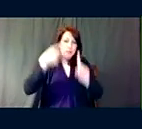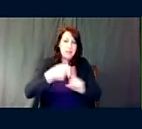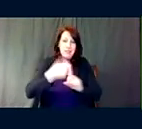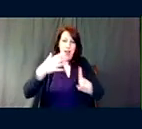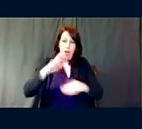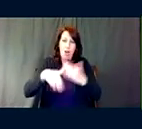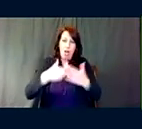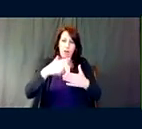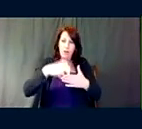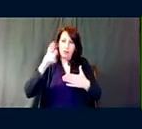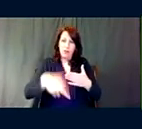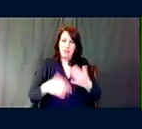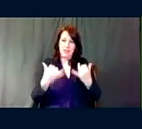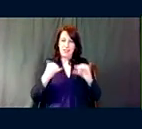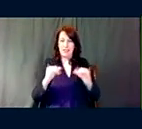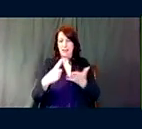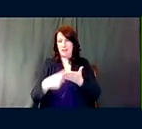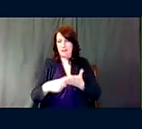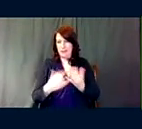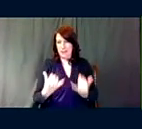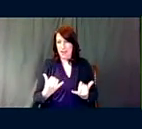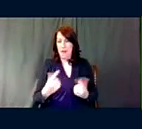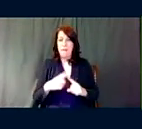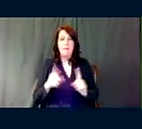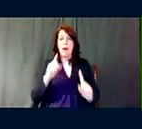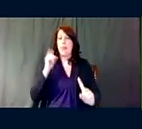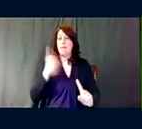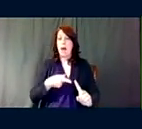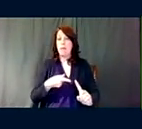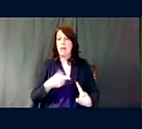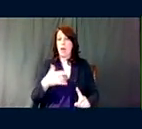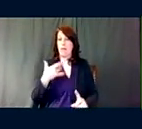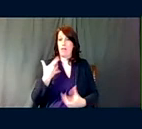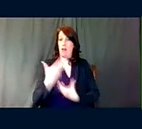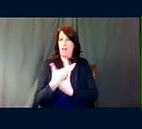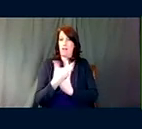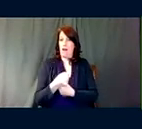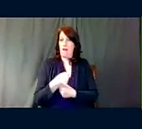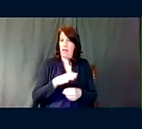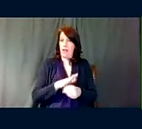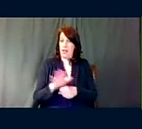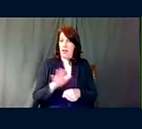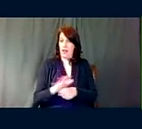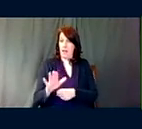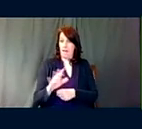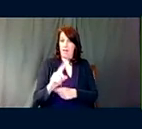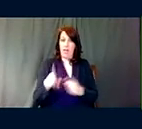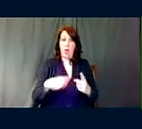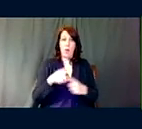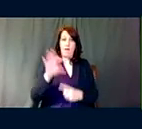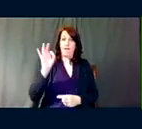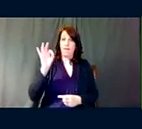I'M NOT GOING TO DETAIL RESULTS BECAUSE IT'S UNDER EMBARGO BUT BOTTOM LINE WE WERE CONFIDENT